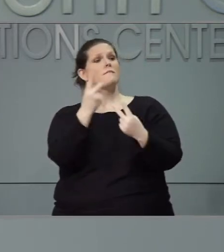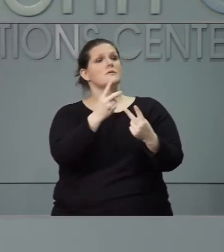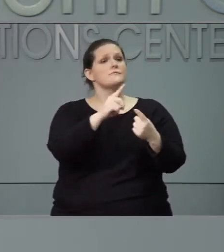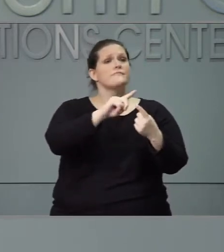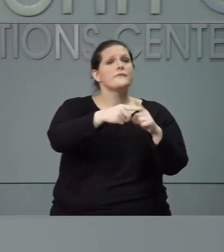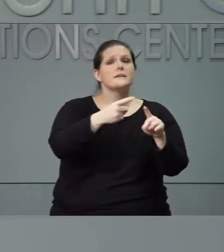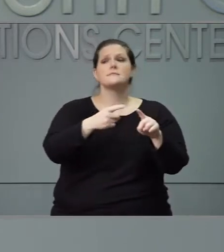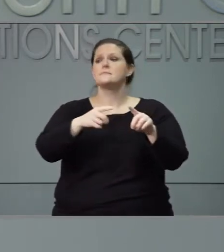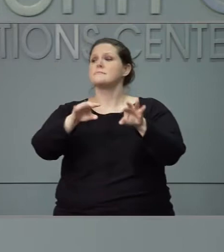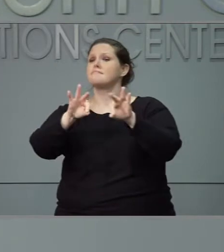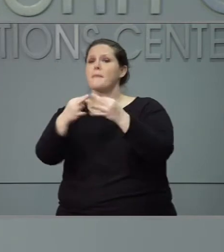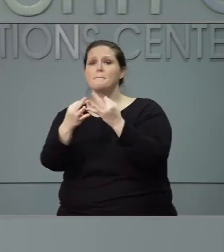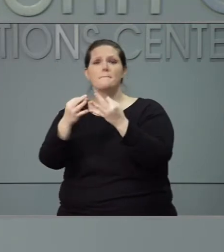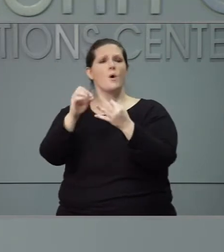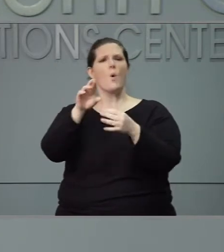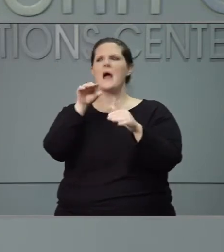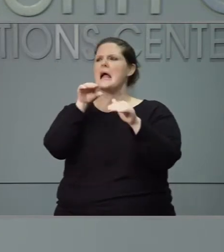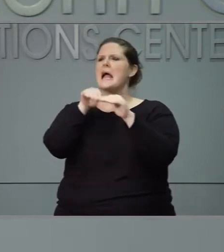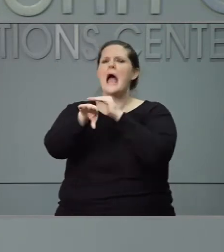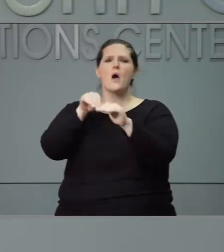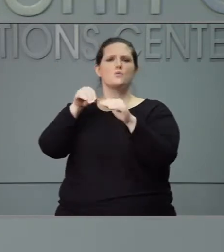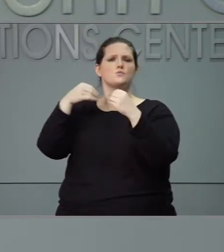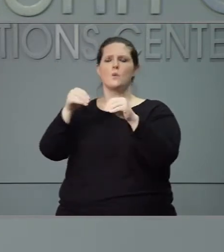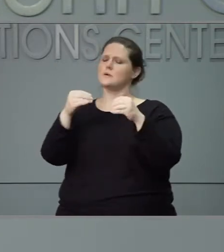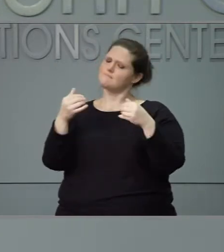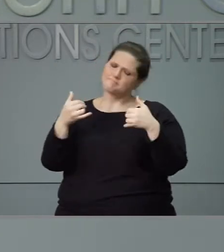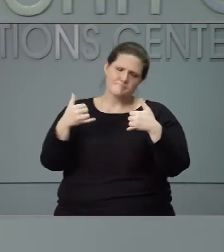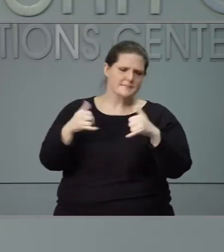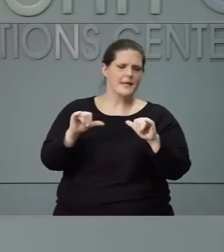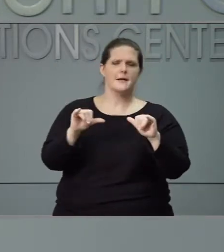MISMOS, NO EXISTE ESO DE UN TRABAJO NO ES IMPORTANTE. EL